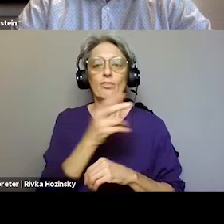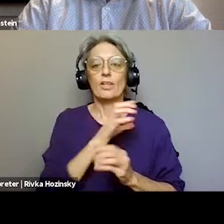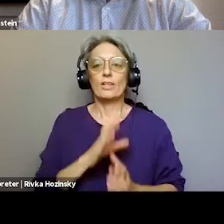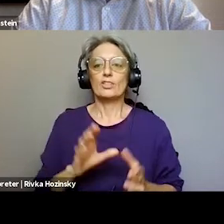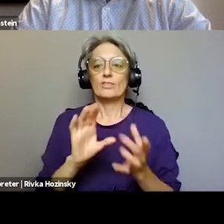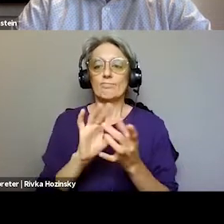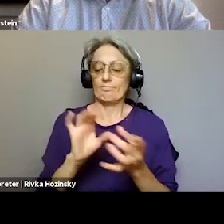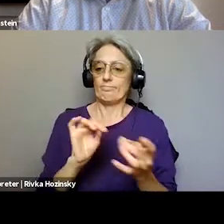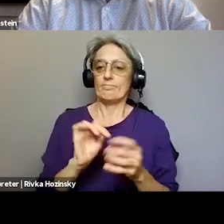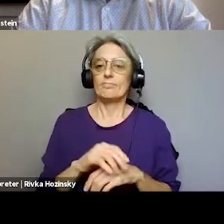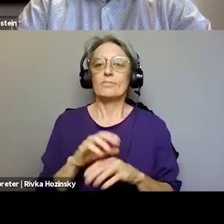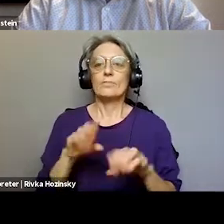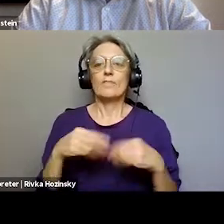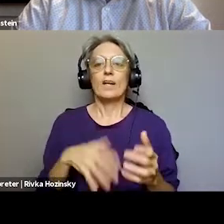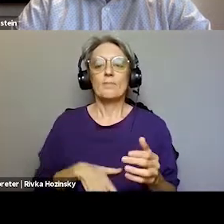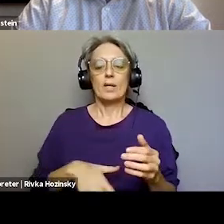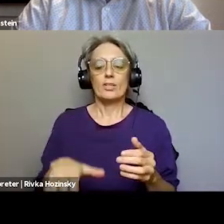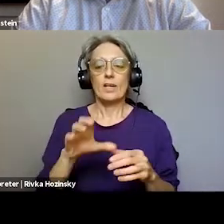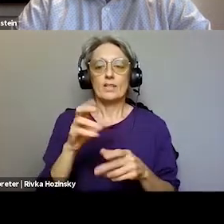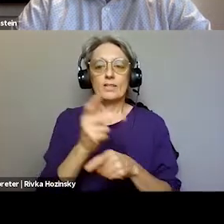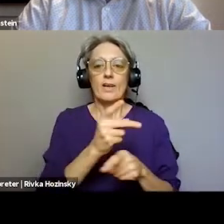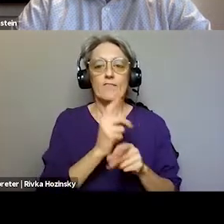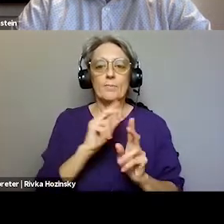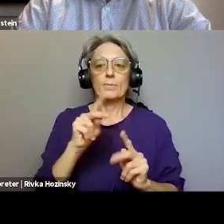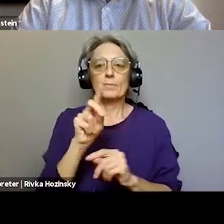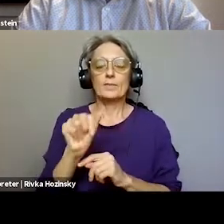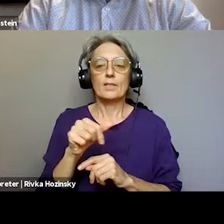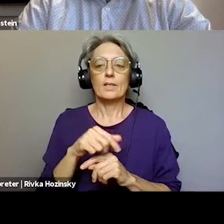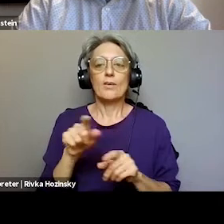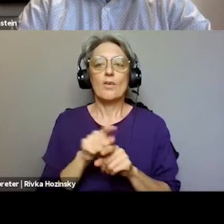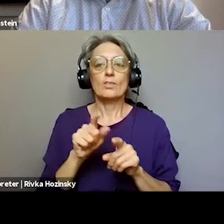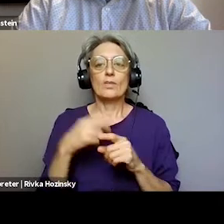with disabilities and the relevant gaps in healthcare provider education and research.